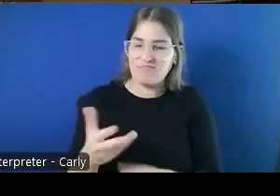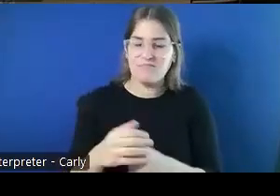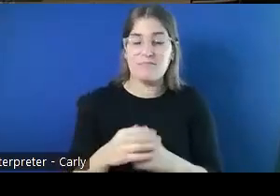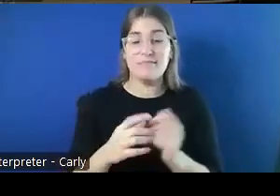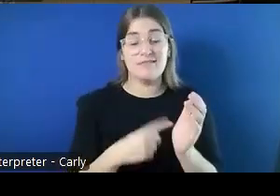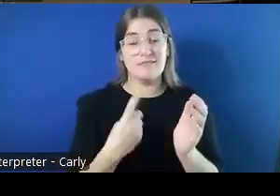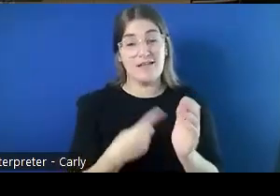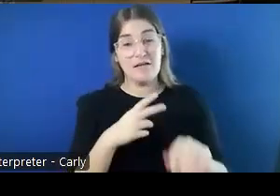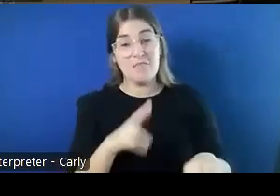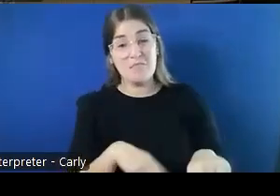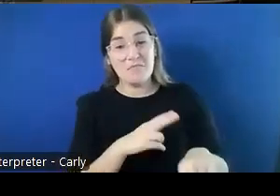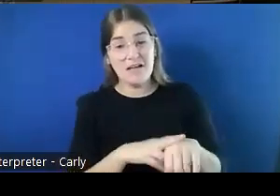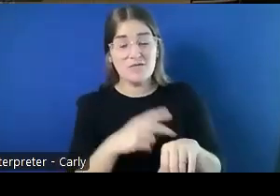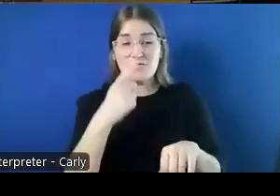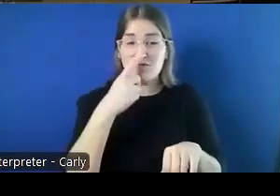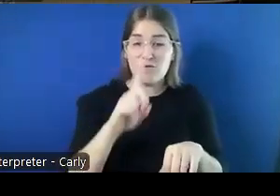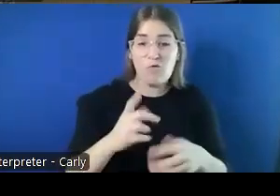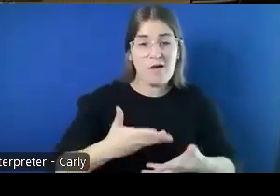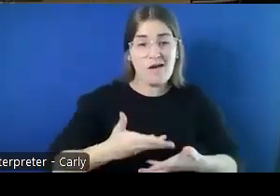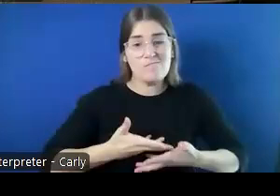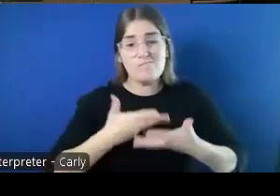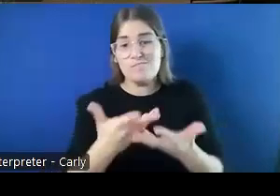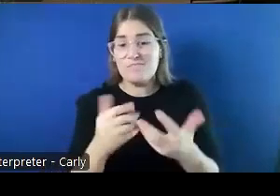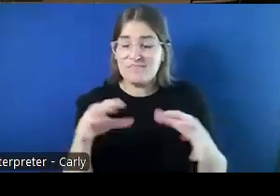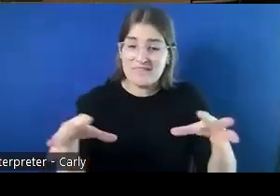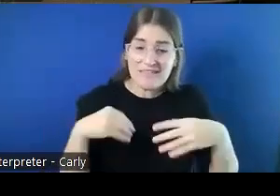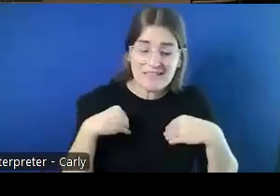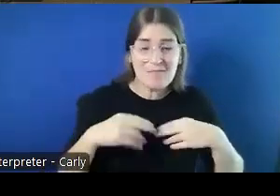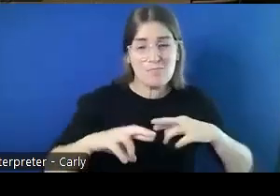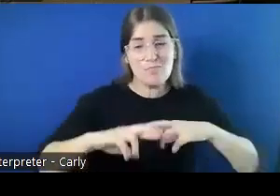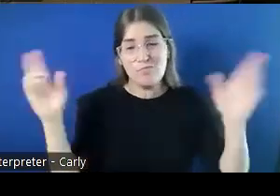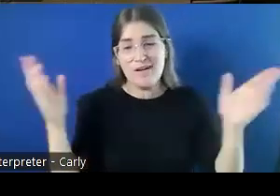were kind of had already coped and processed and accepted and for others still could not use the